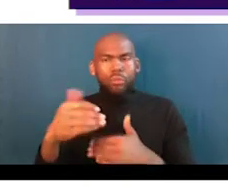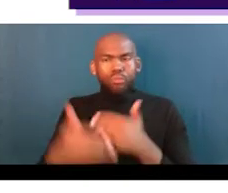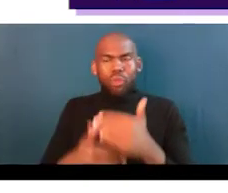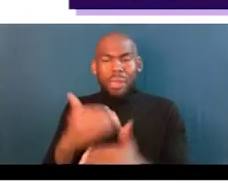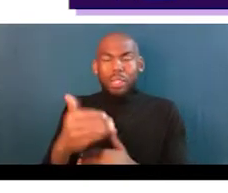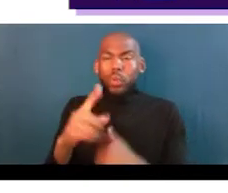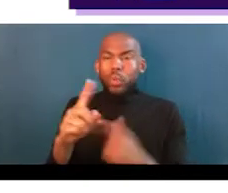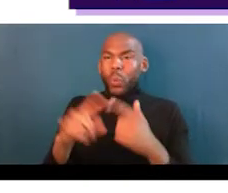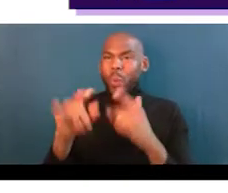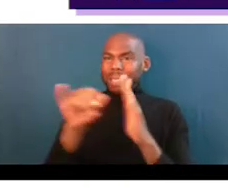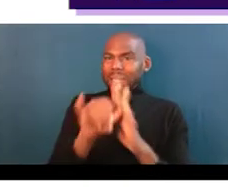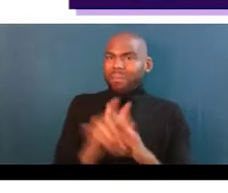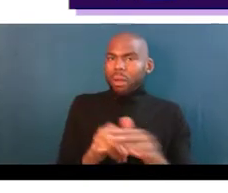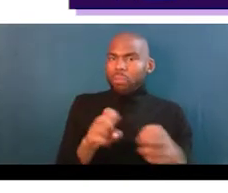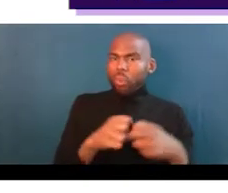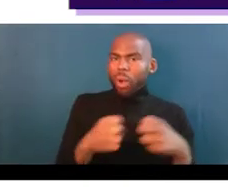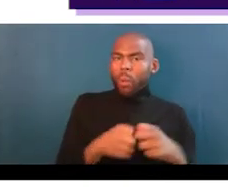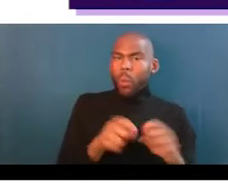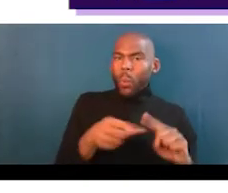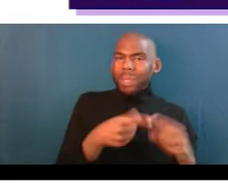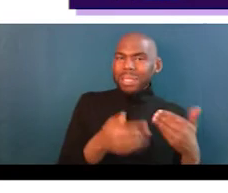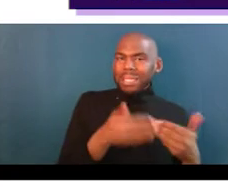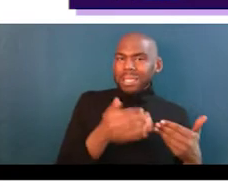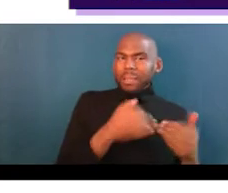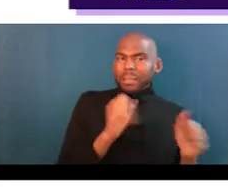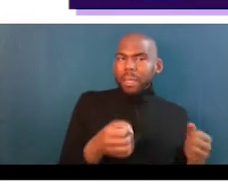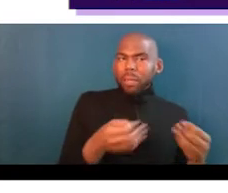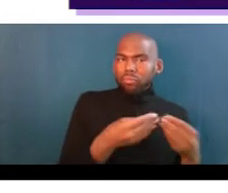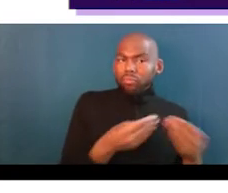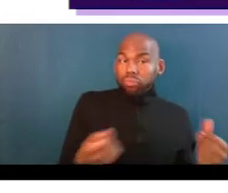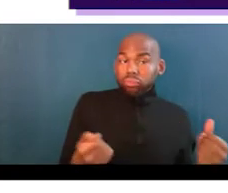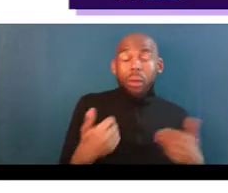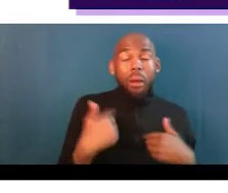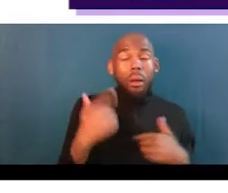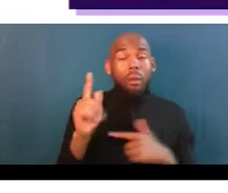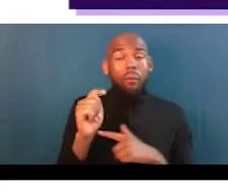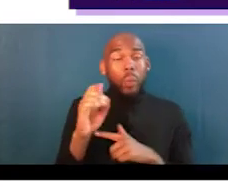when it is easier to address them. There are tools that help with evaluation, however,